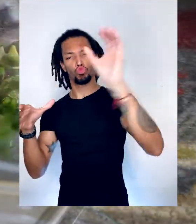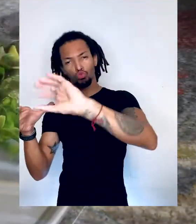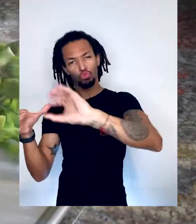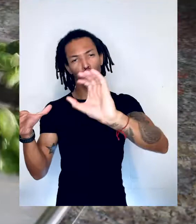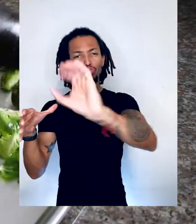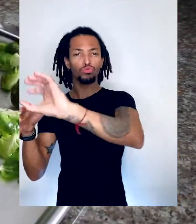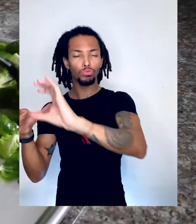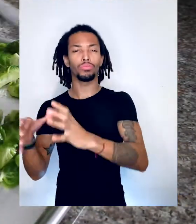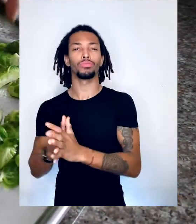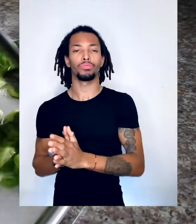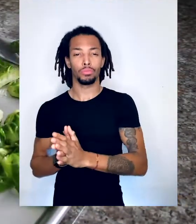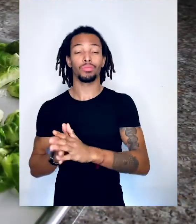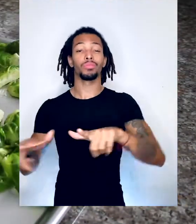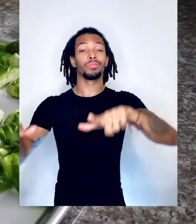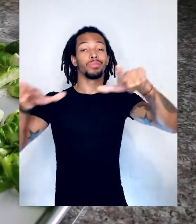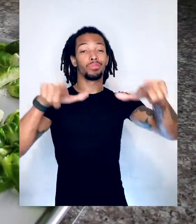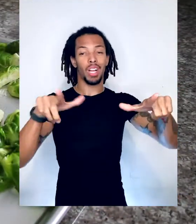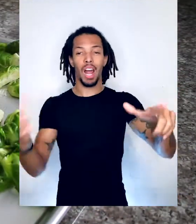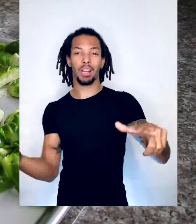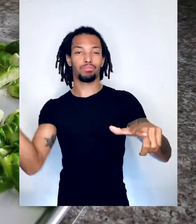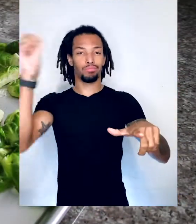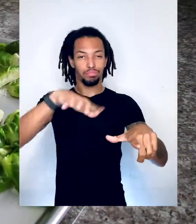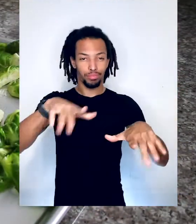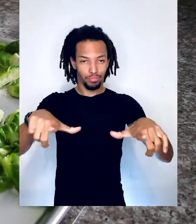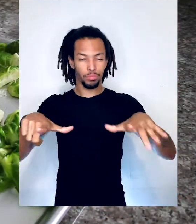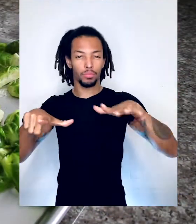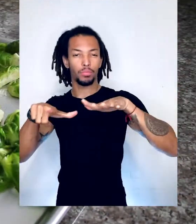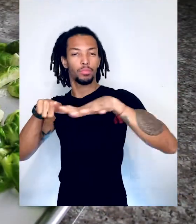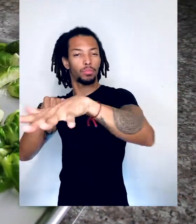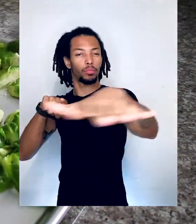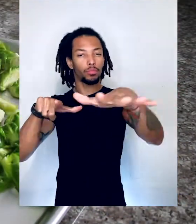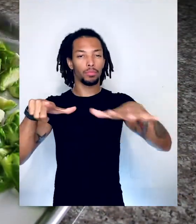Spread the sprouts around on a sheet pan, really spread them out.